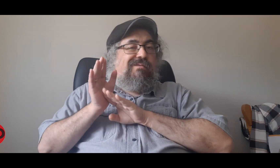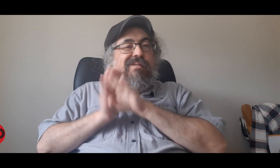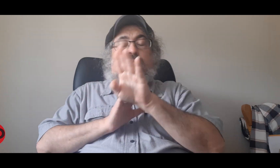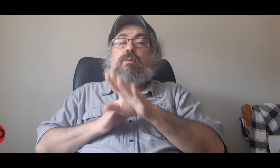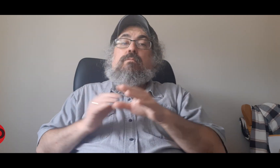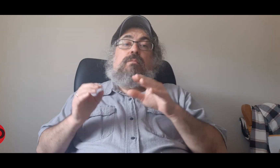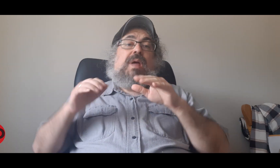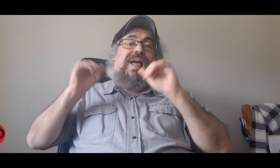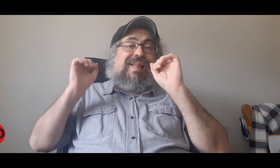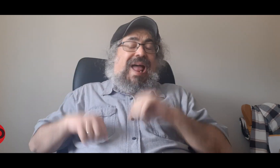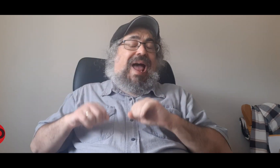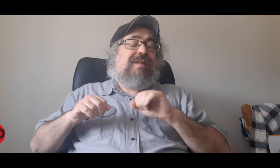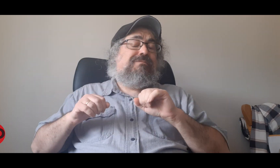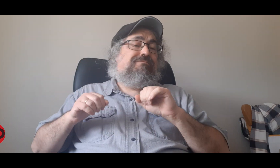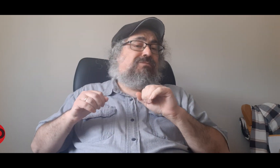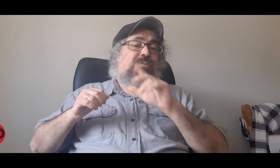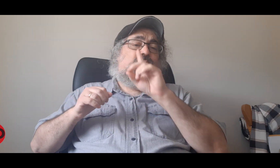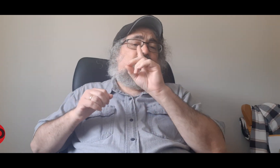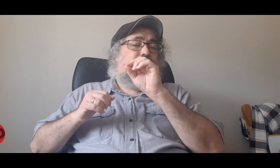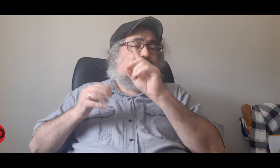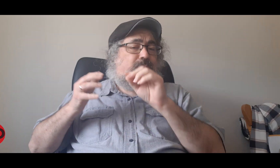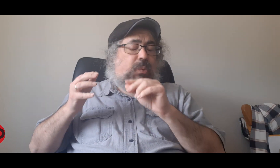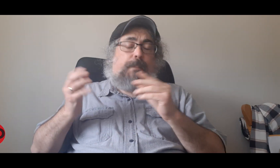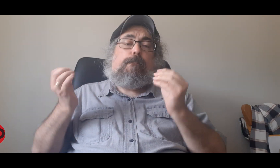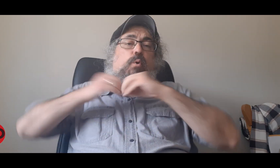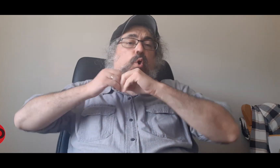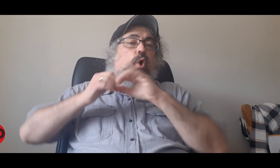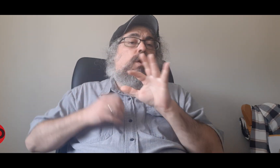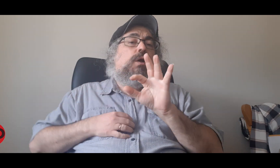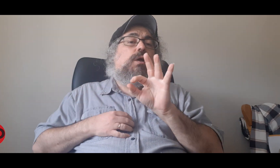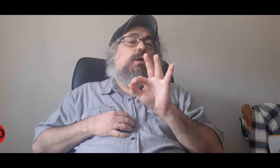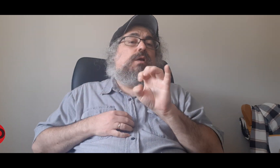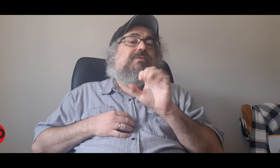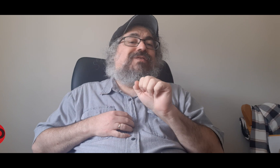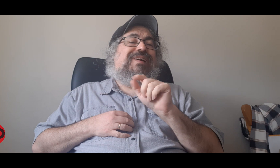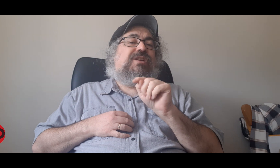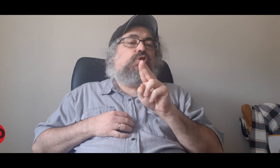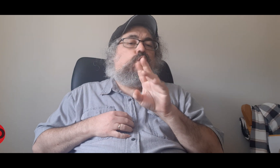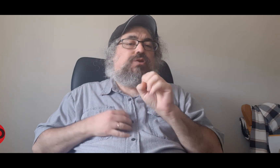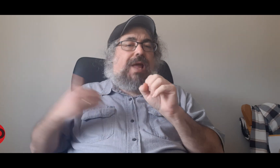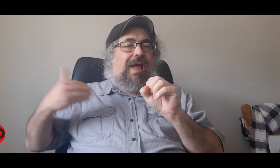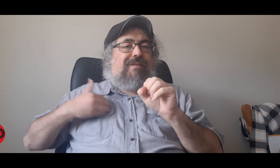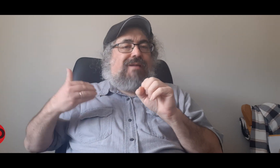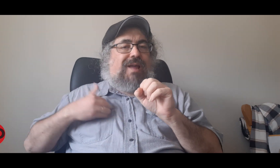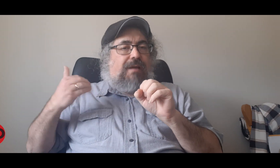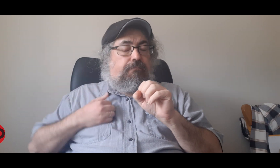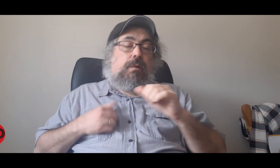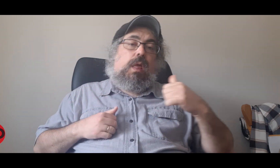functions offered that are not available in Canada.